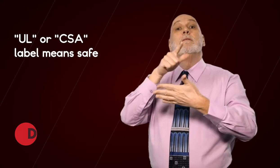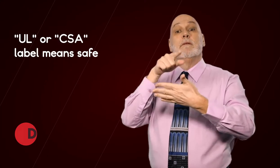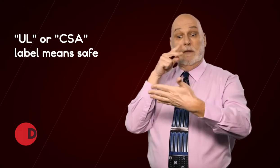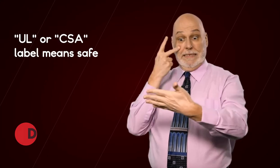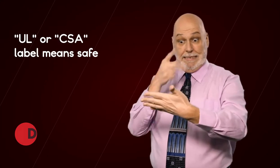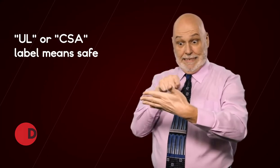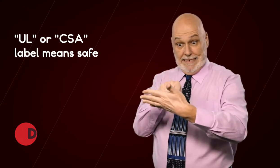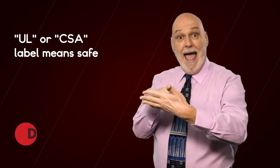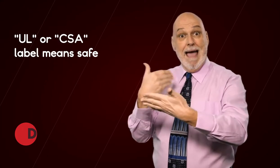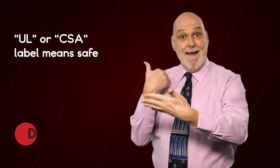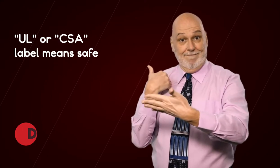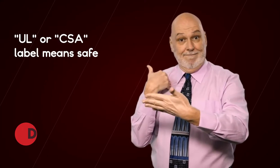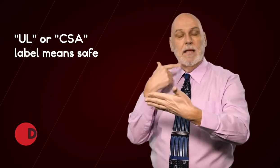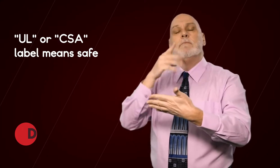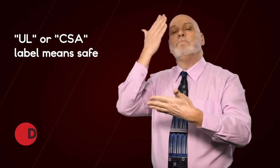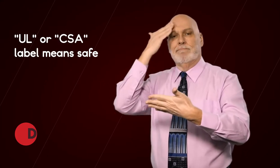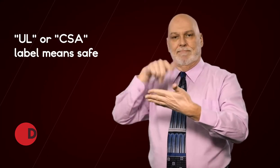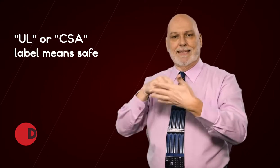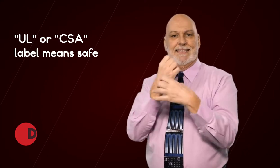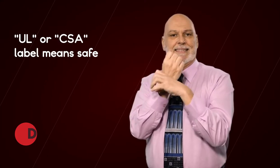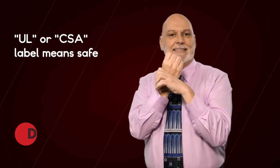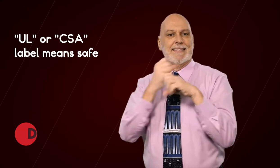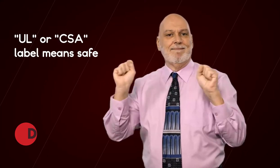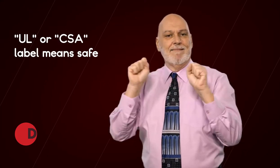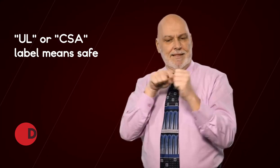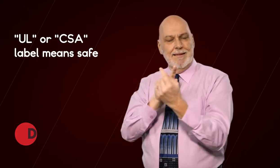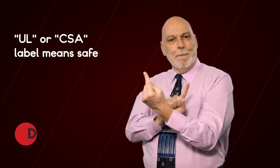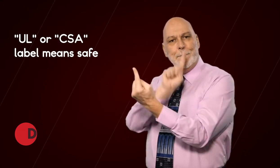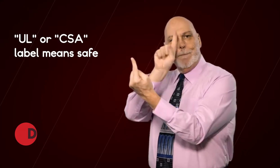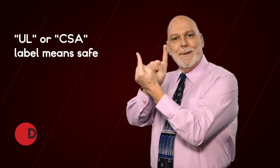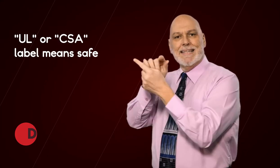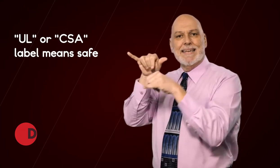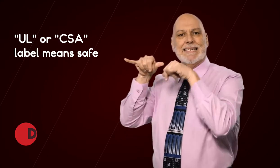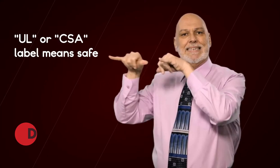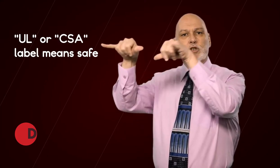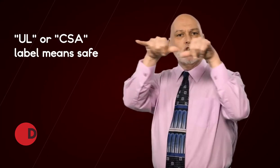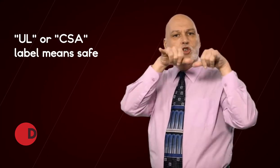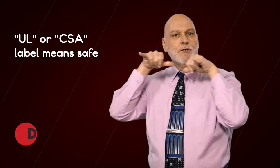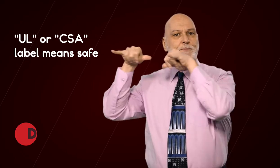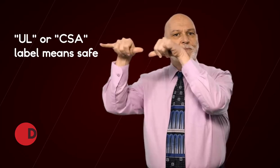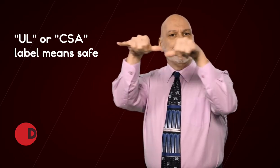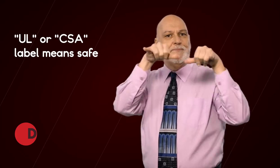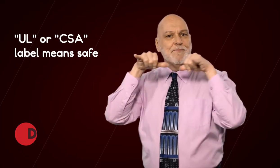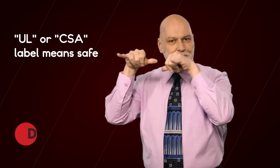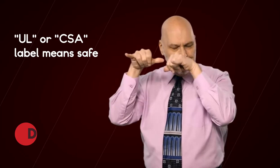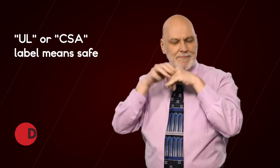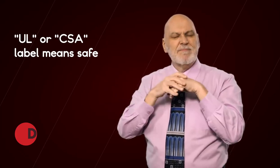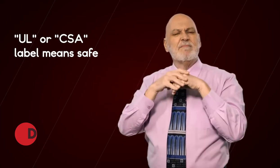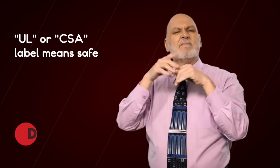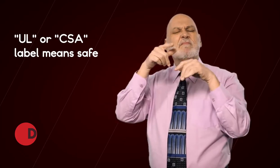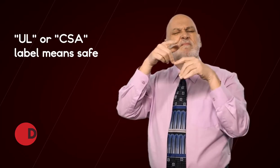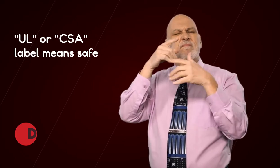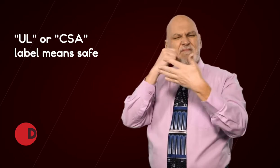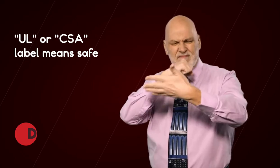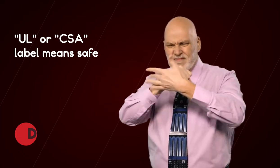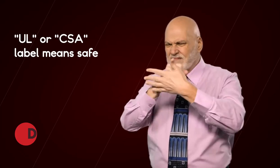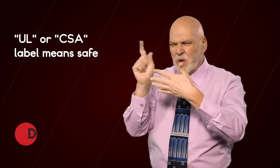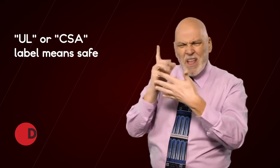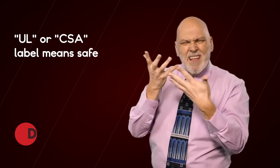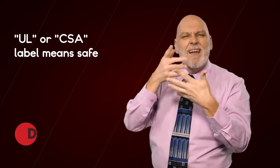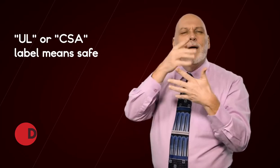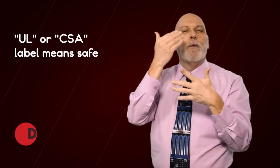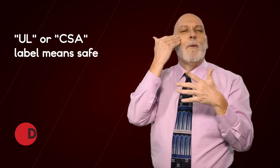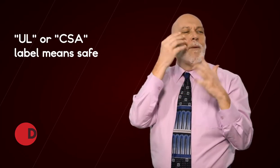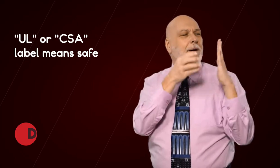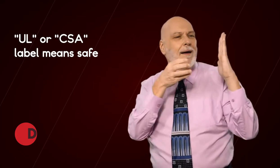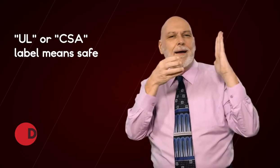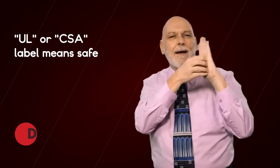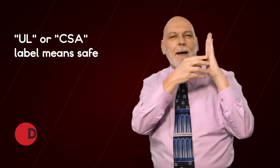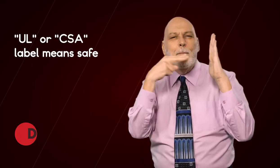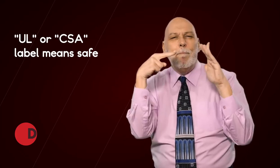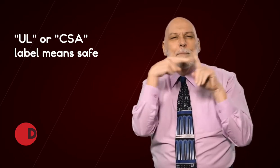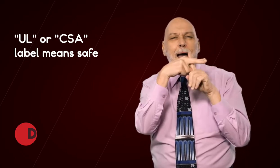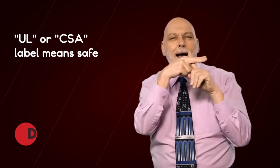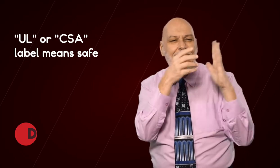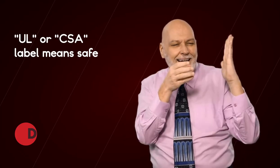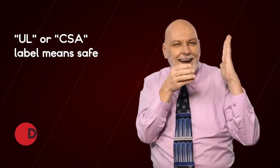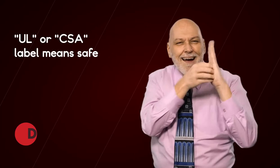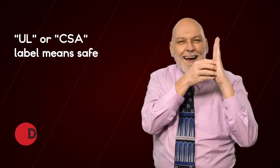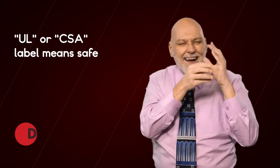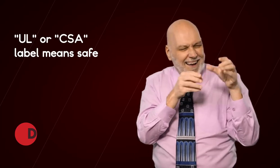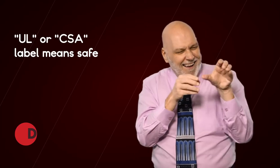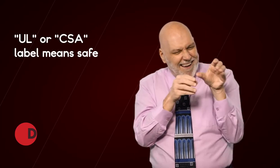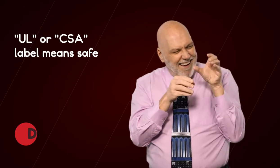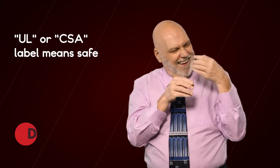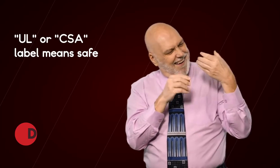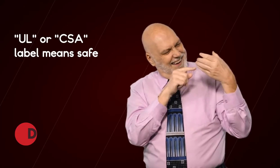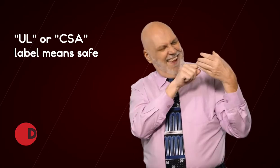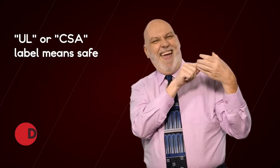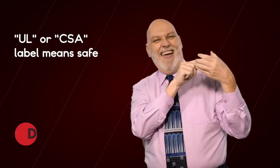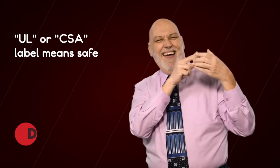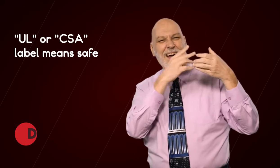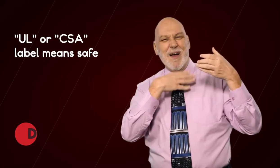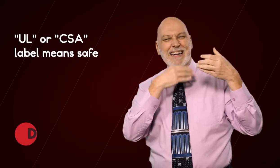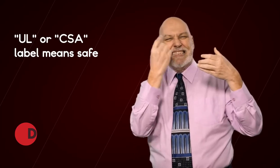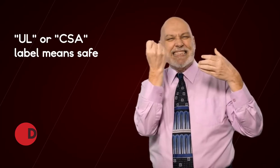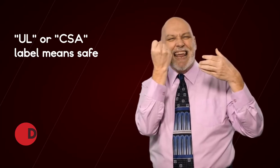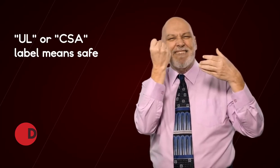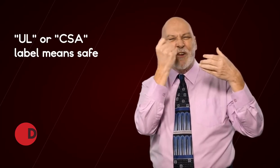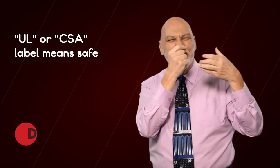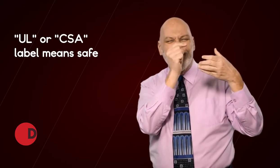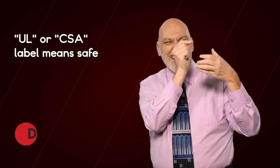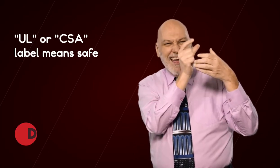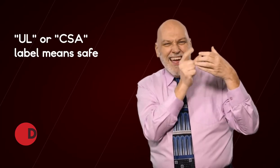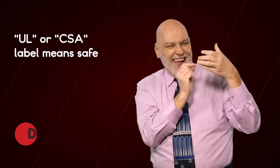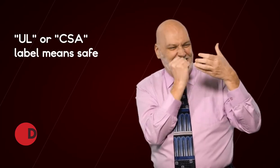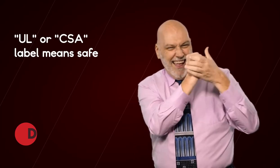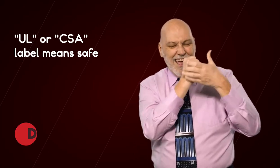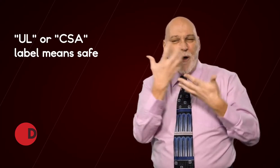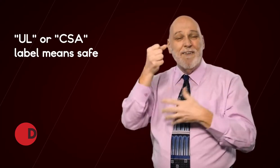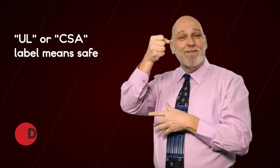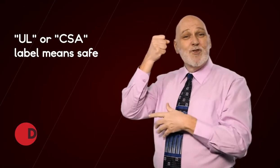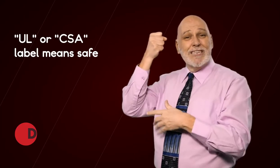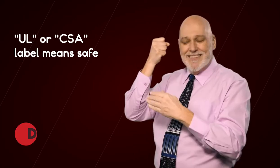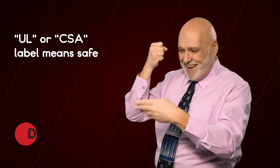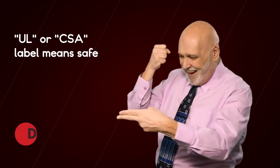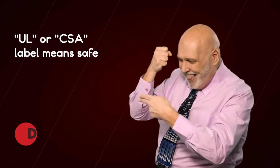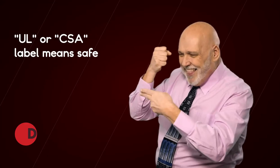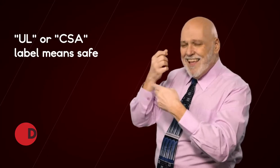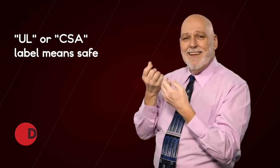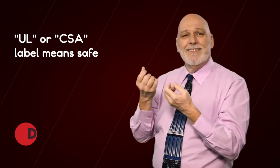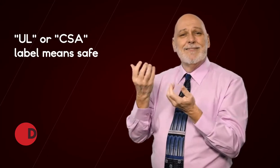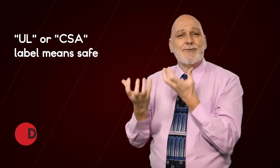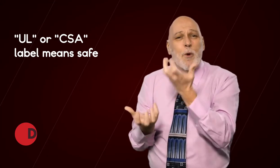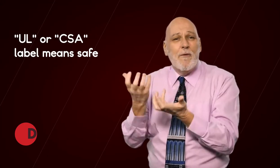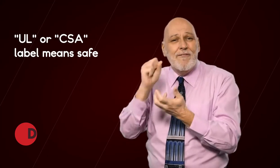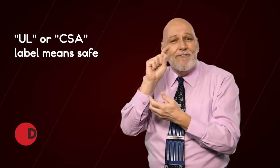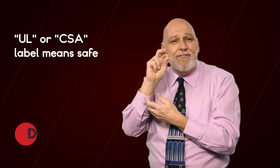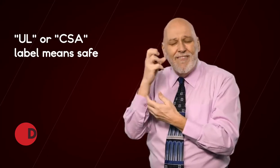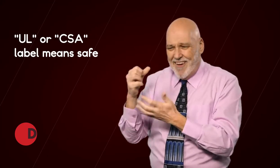then you know it has been tested for safety and to meet standards.